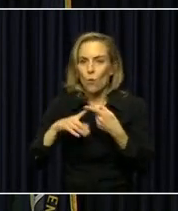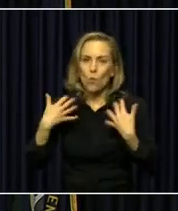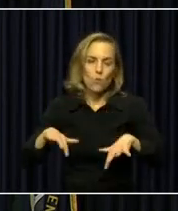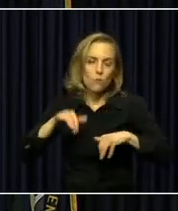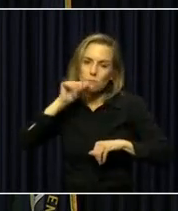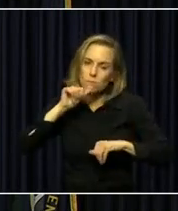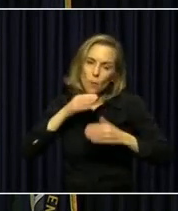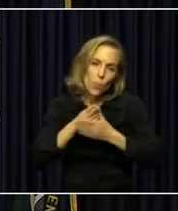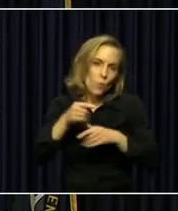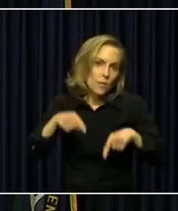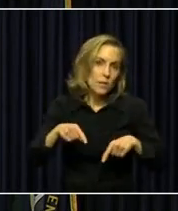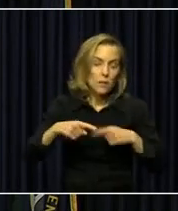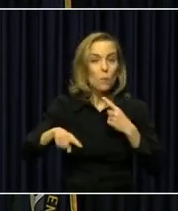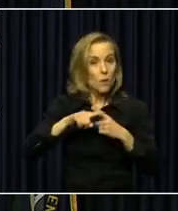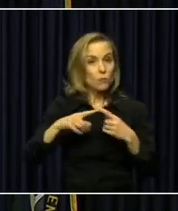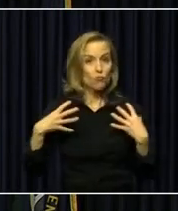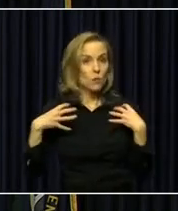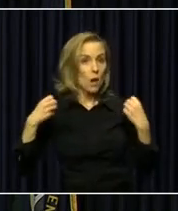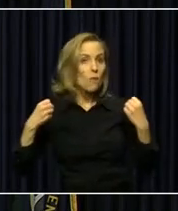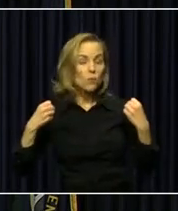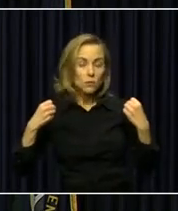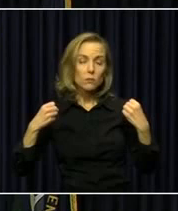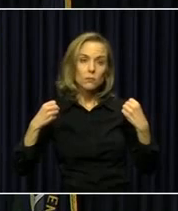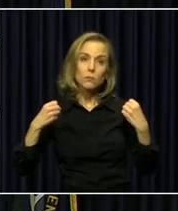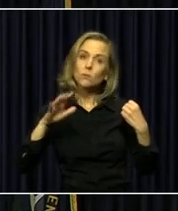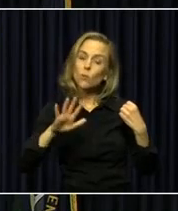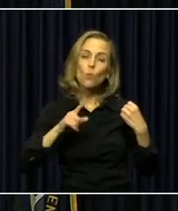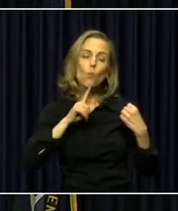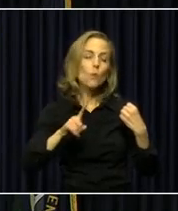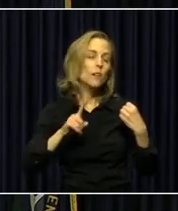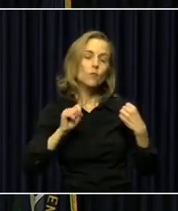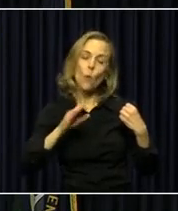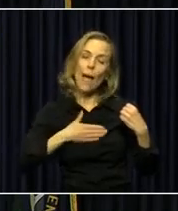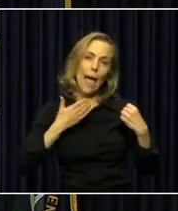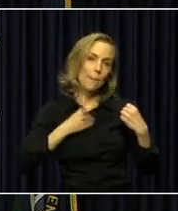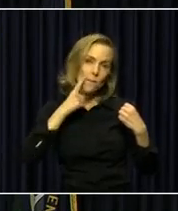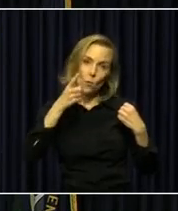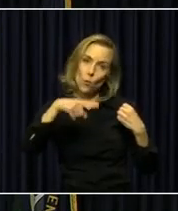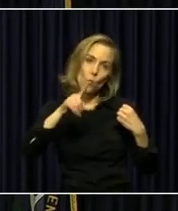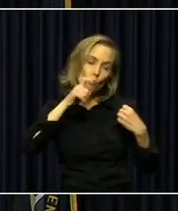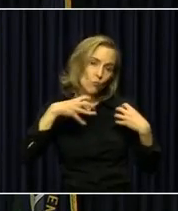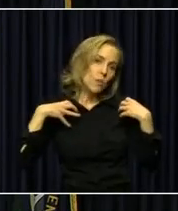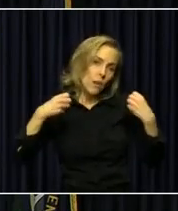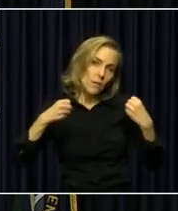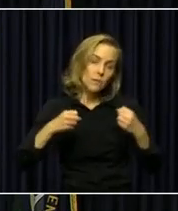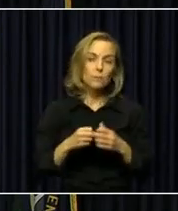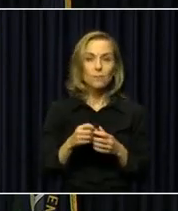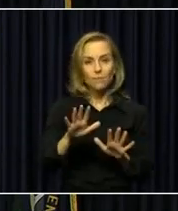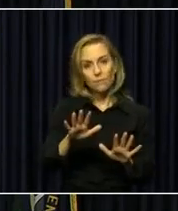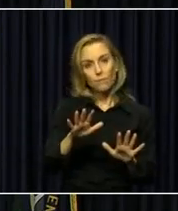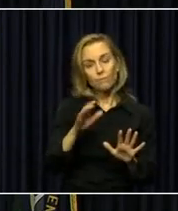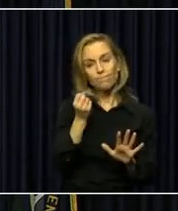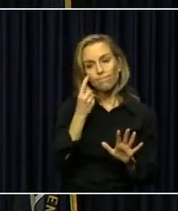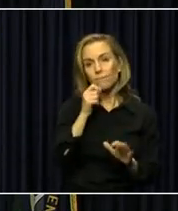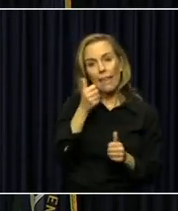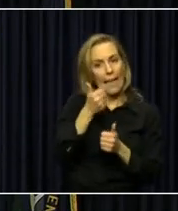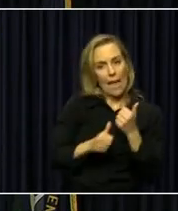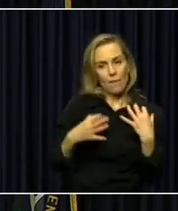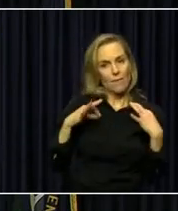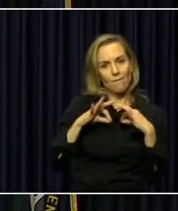SO LET'S REMEMBER THAT EVERY SINGLE ONE OF THESE FAMILIES WANT US TO DO OUR PART TO MAKE